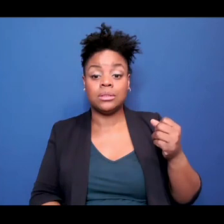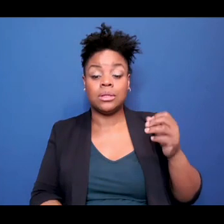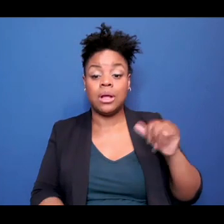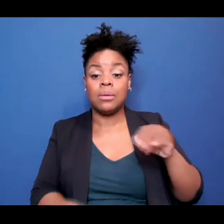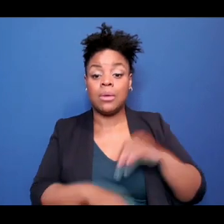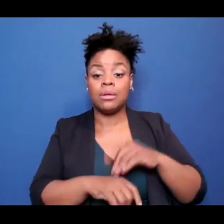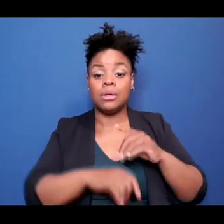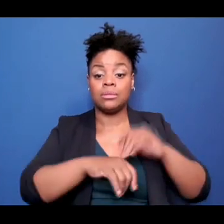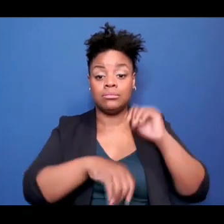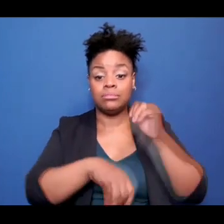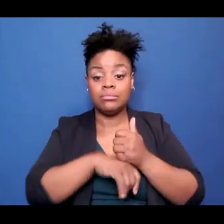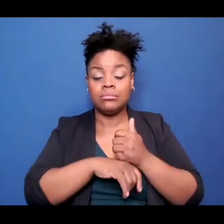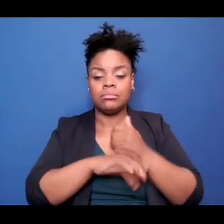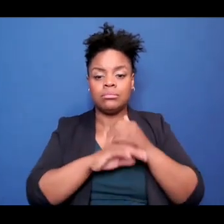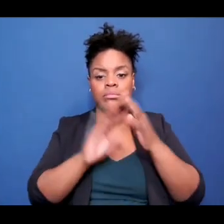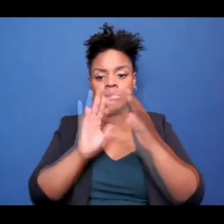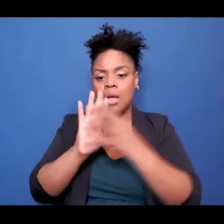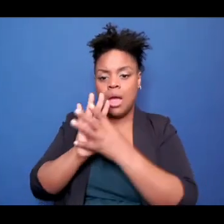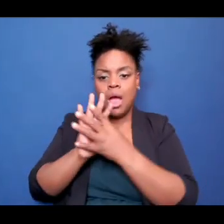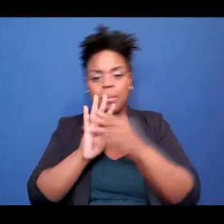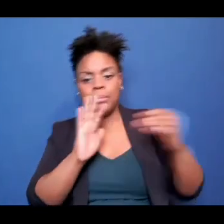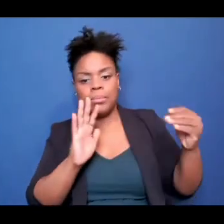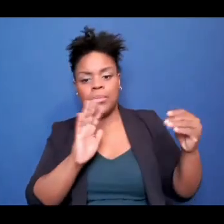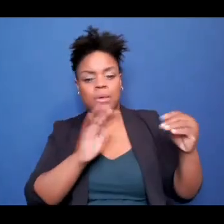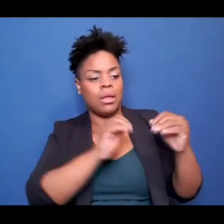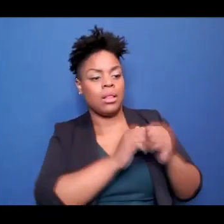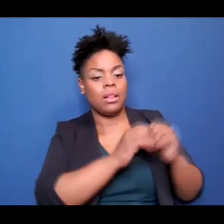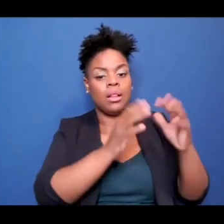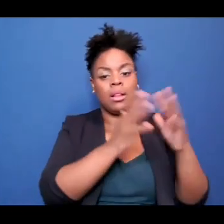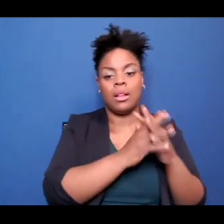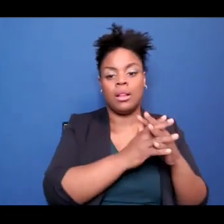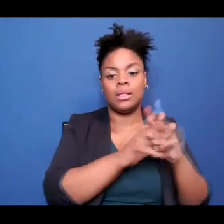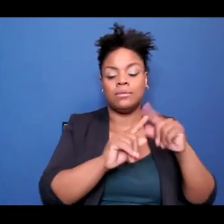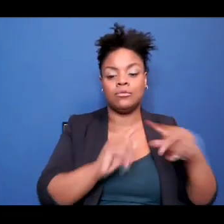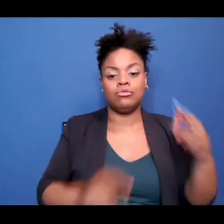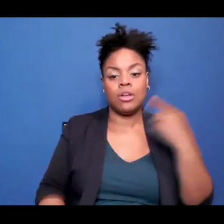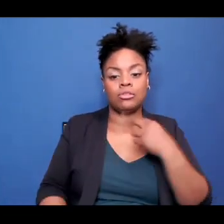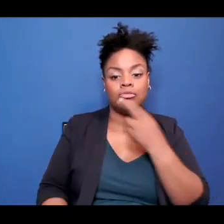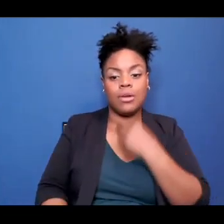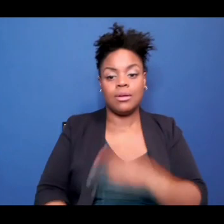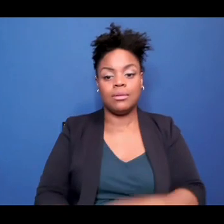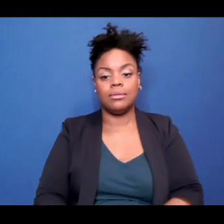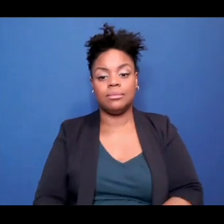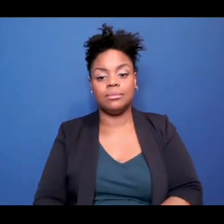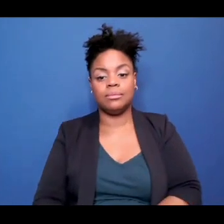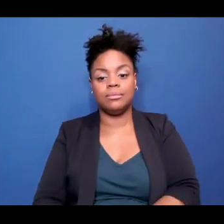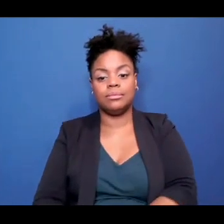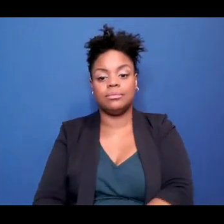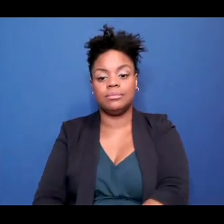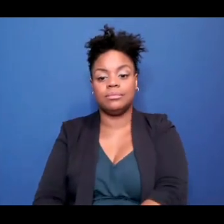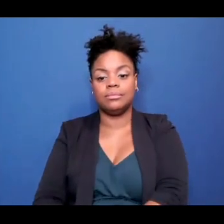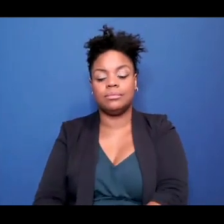YEAT AND McDONALD'S ERECTED THIS REPLICA. SO WHEN IT OPENED FOR CROCK, YOU